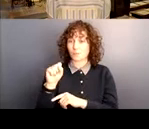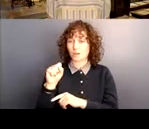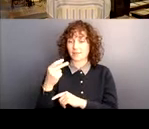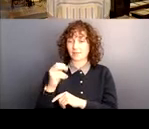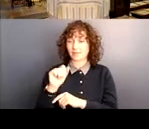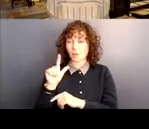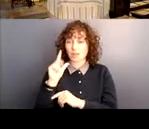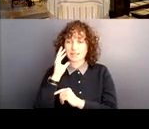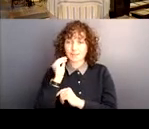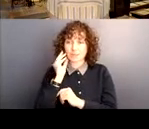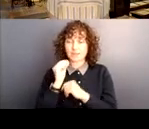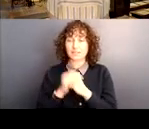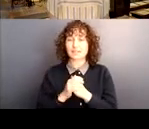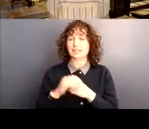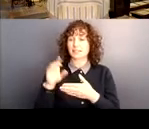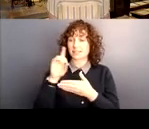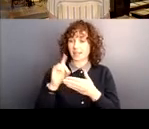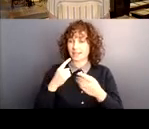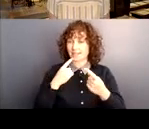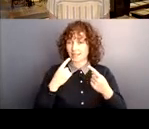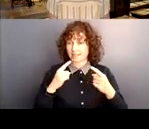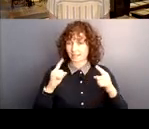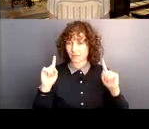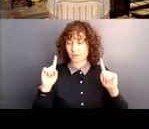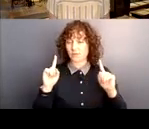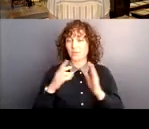Designing a Successful Learning Environment.